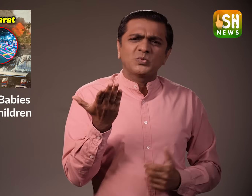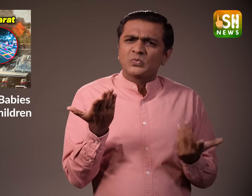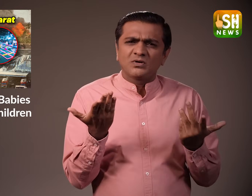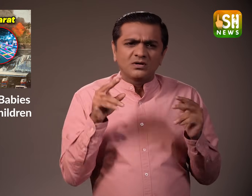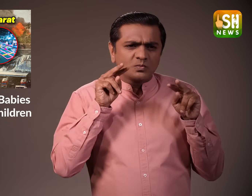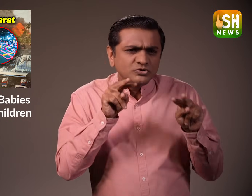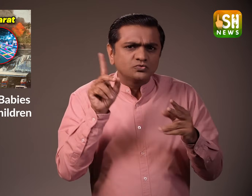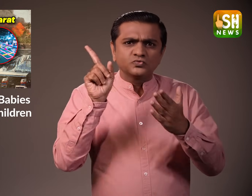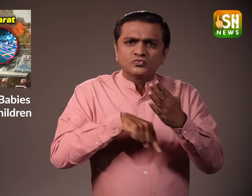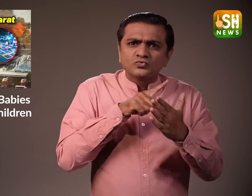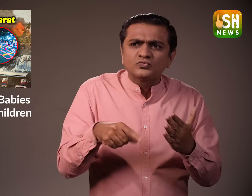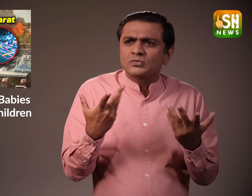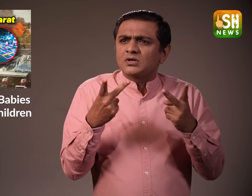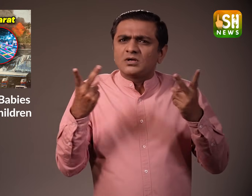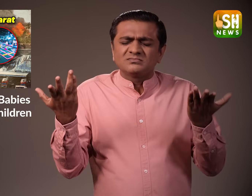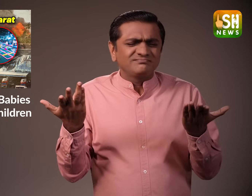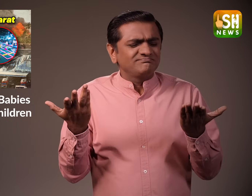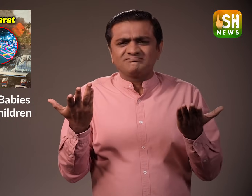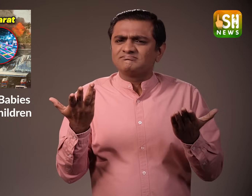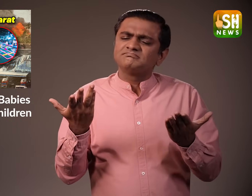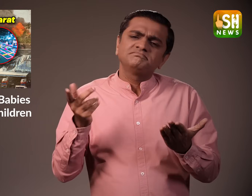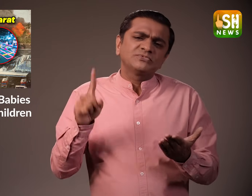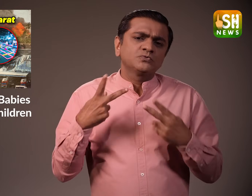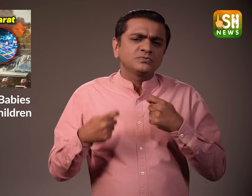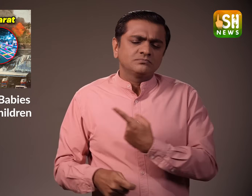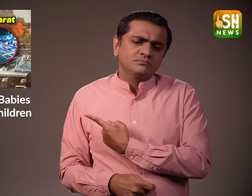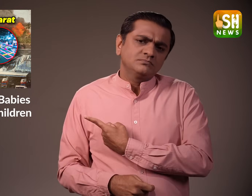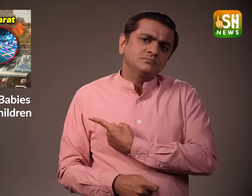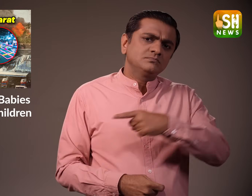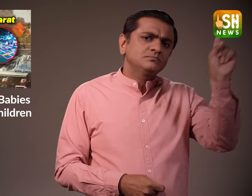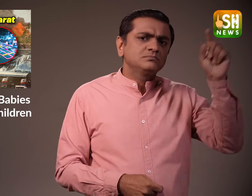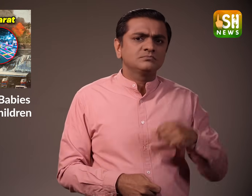They found numerous violations and took him to court.